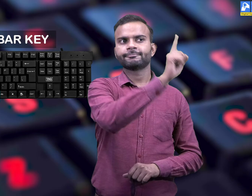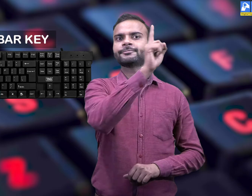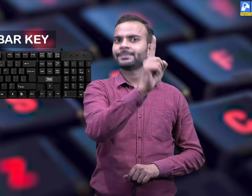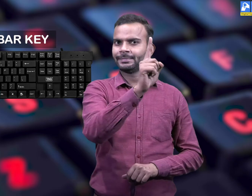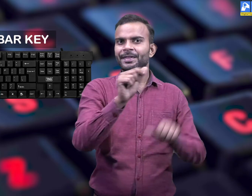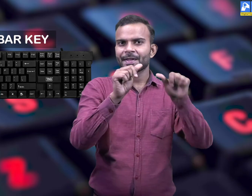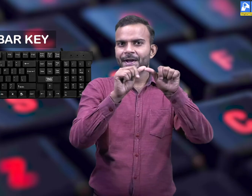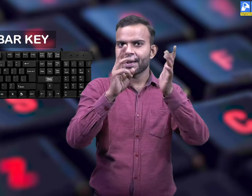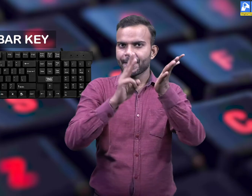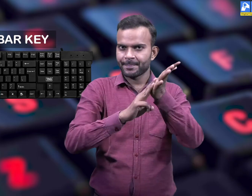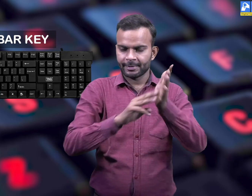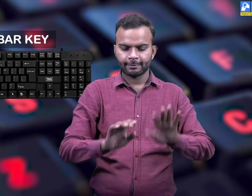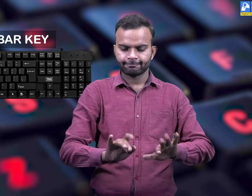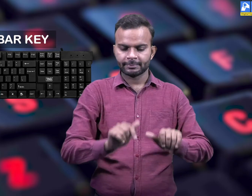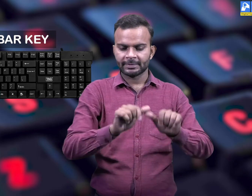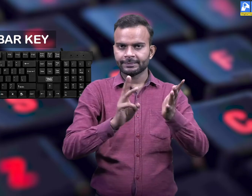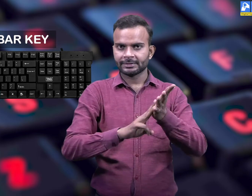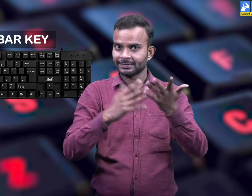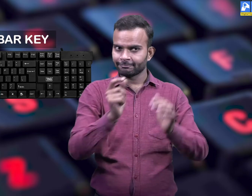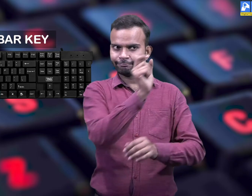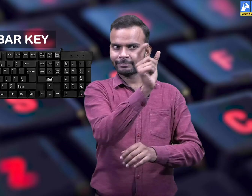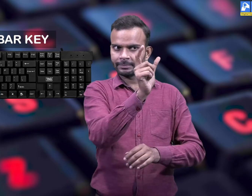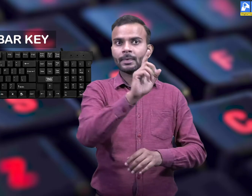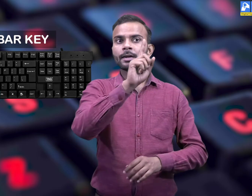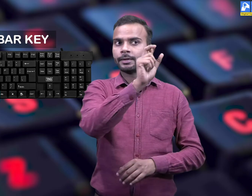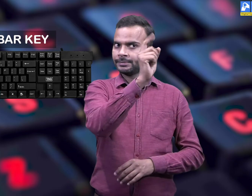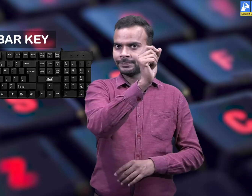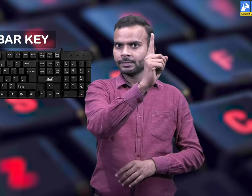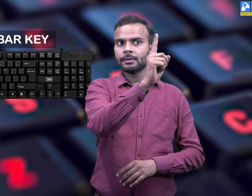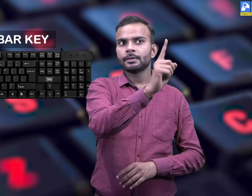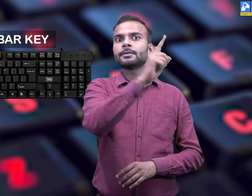First you need to type 'I' then press the space bar button then type 'am'